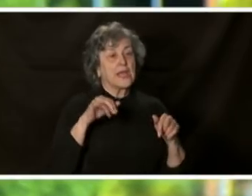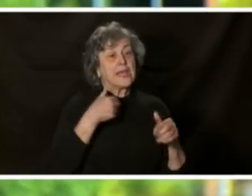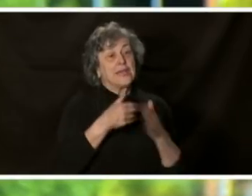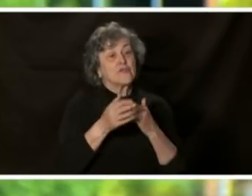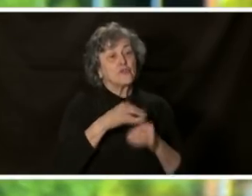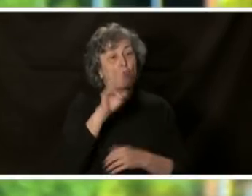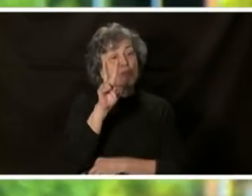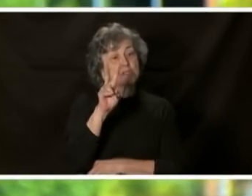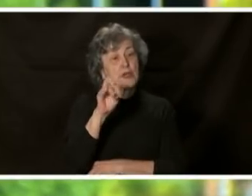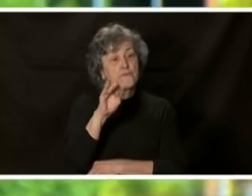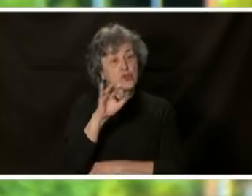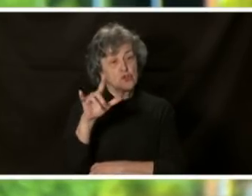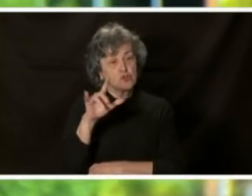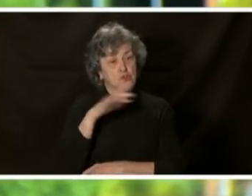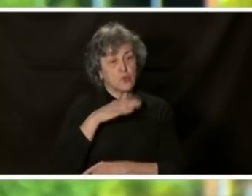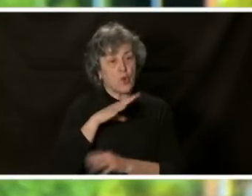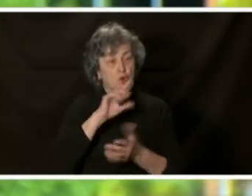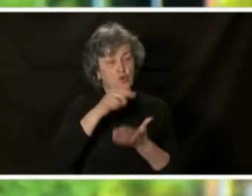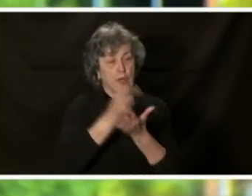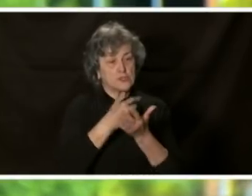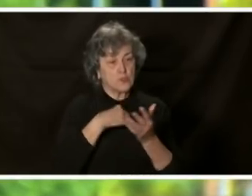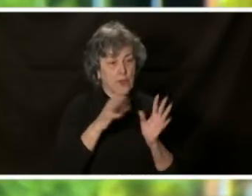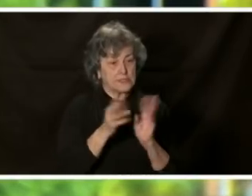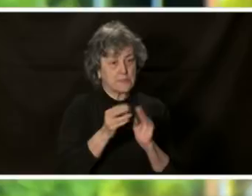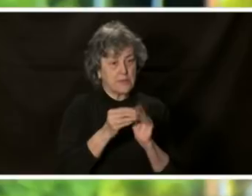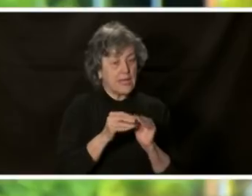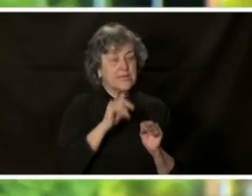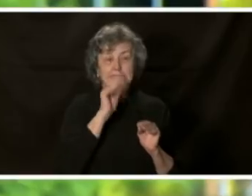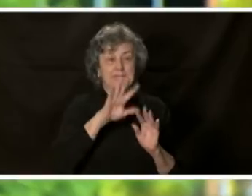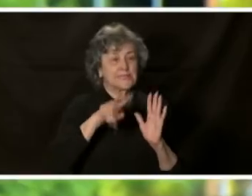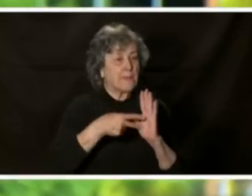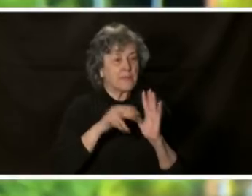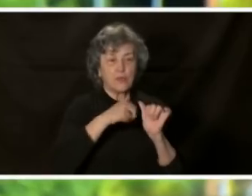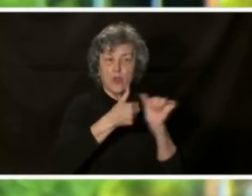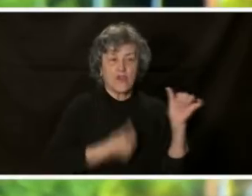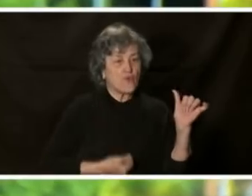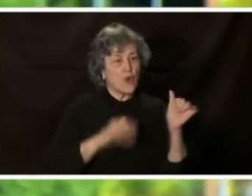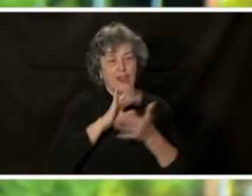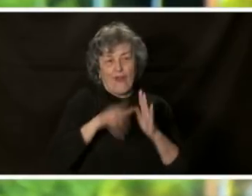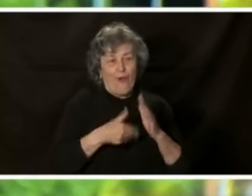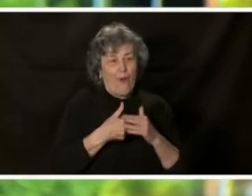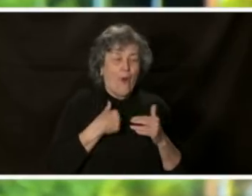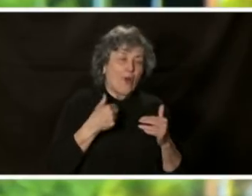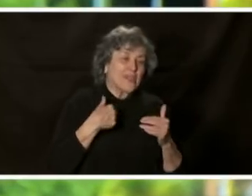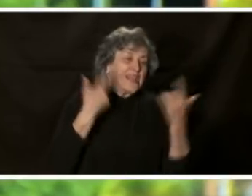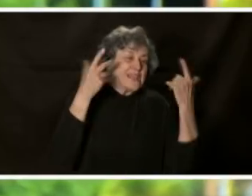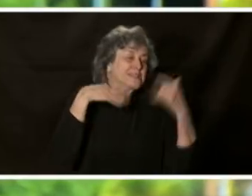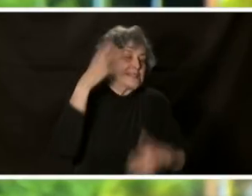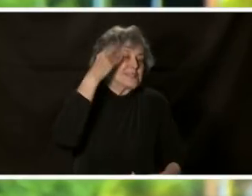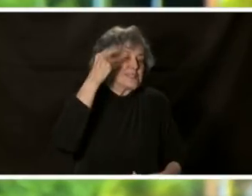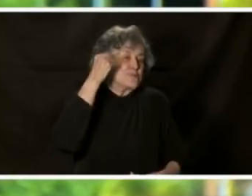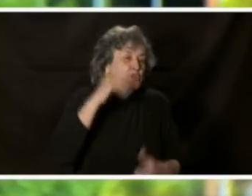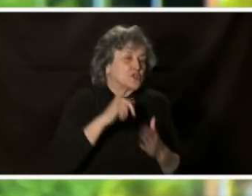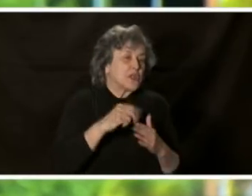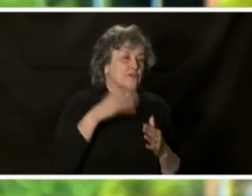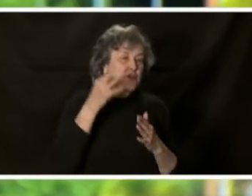BUT IT DOESN'T MEAN THAT WE WILL AVOID ALL OF THE TRAPPINGS OF THE COMMENCEMENT. AND IT'S SO IMPORTANT TO HAVE TRADITIONS.